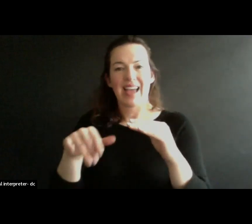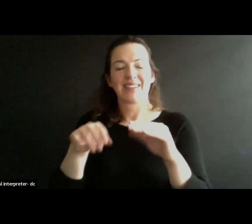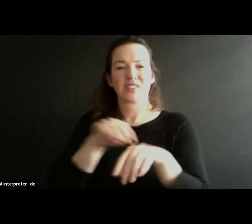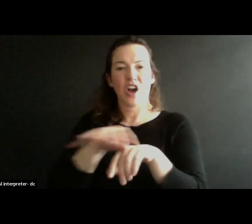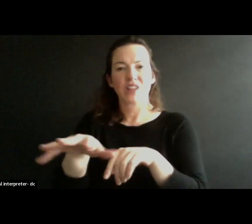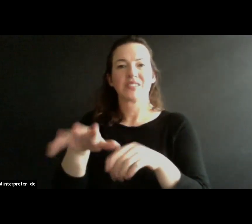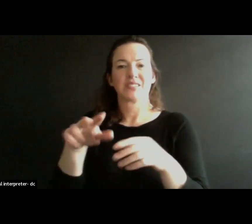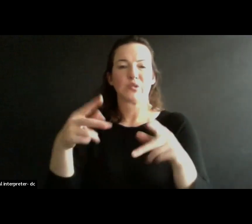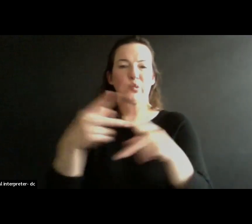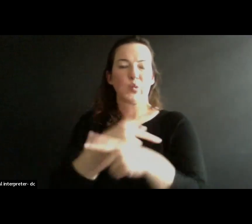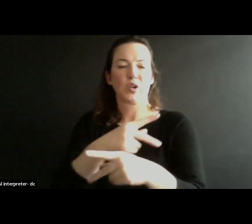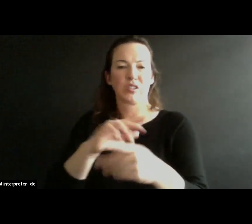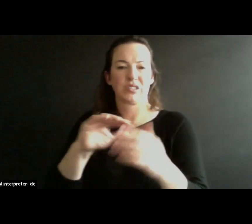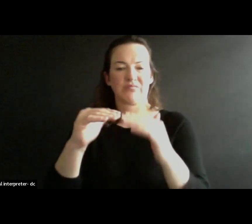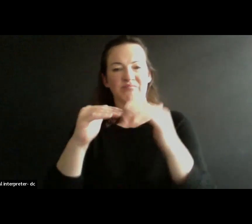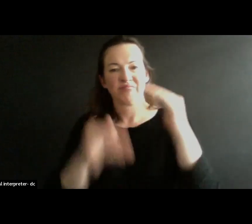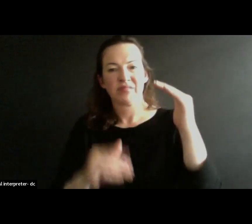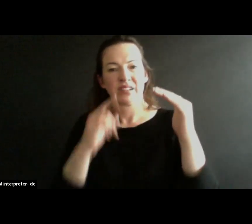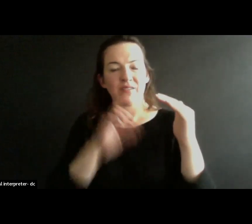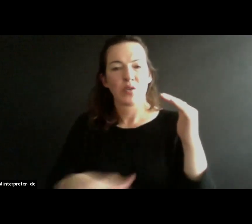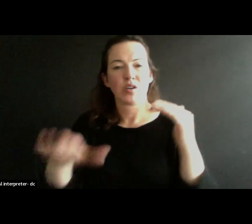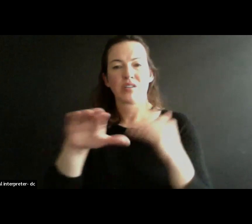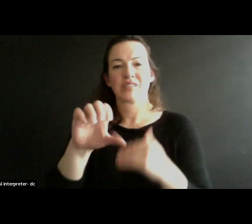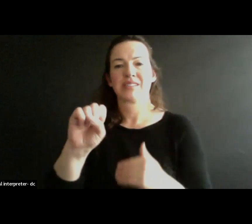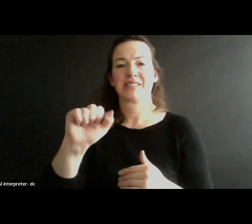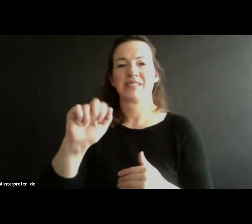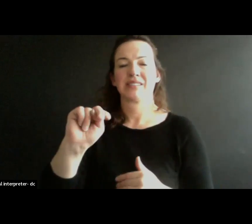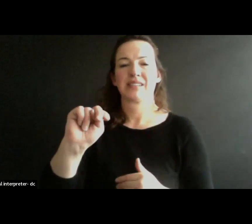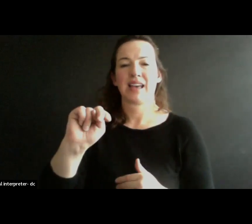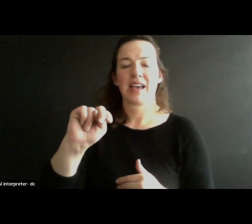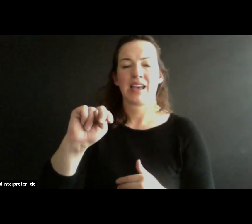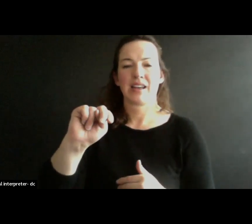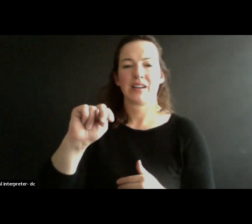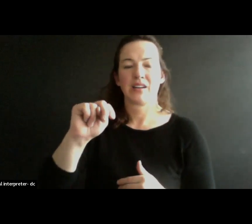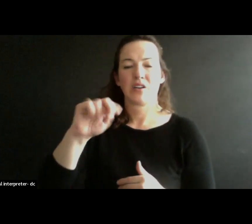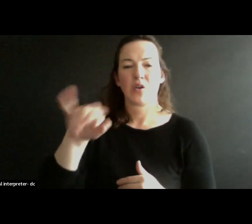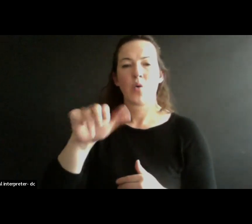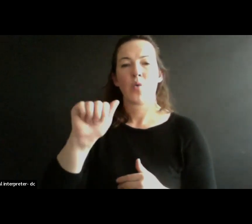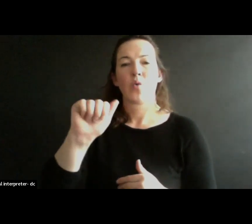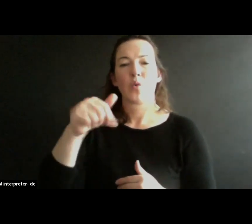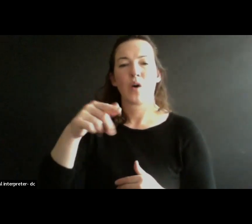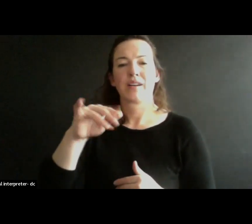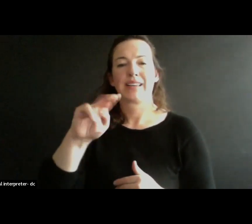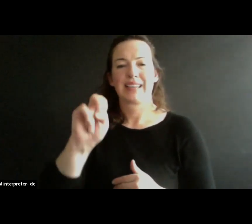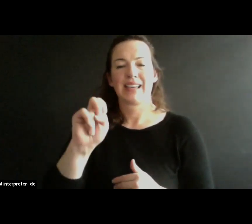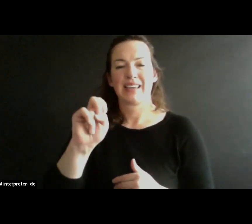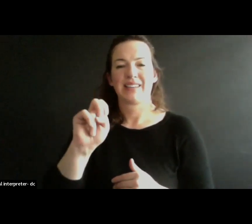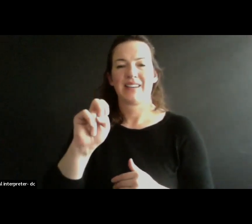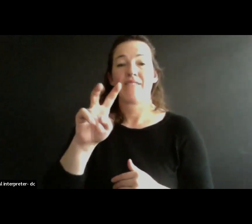history. And the Silicon Valley for us is one is the language barriers right? Language